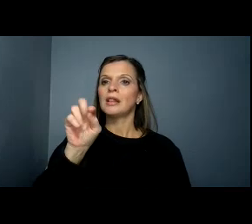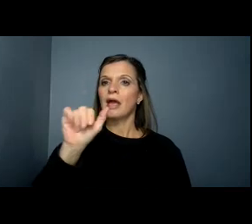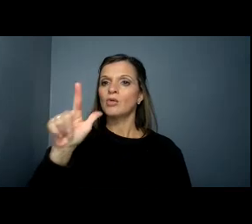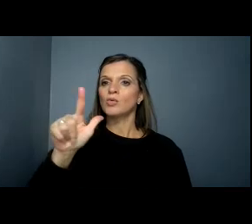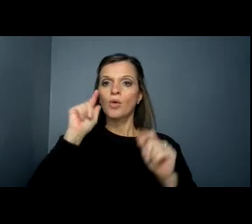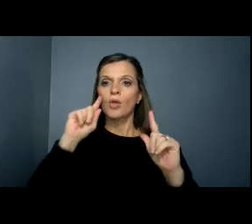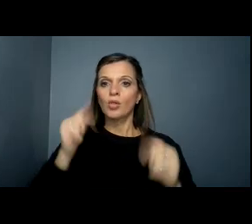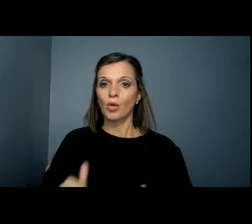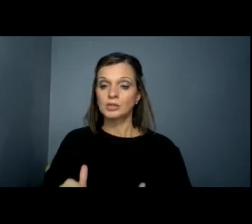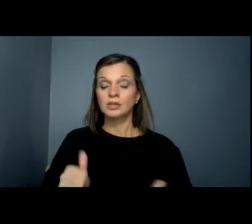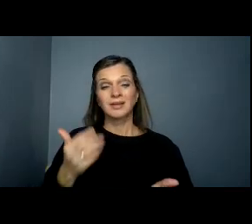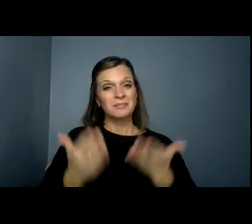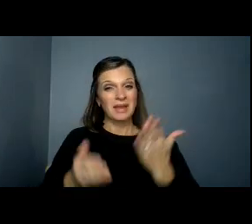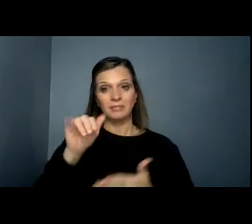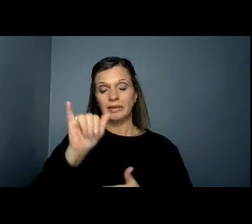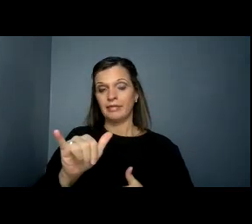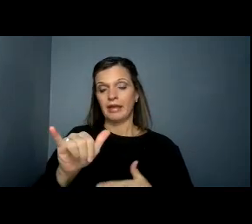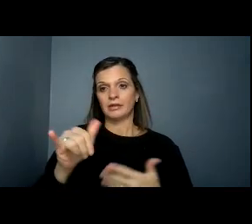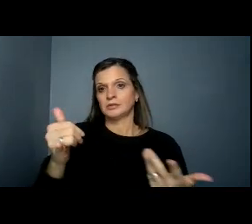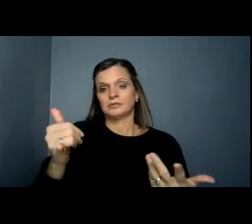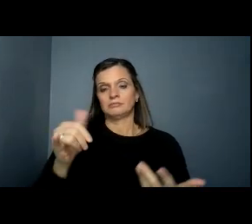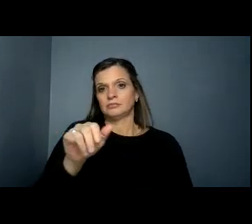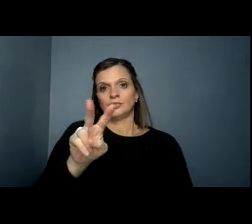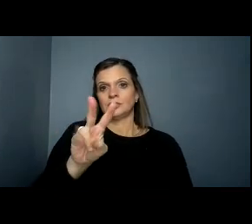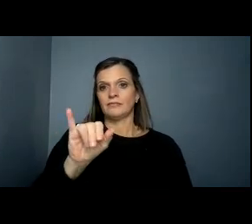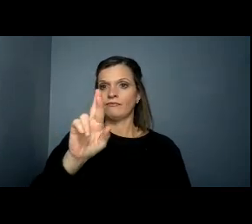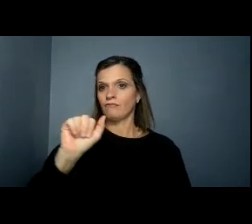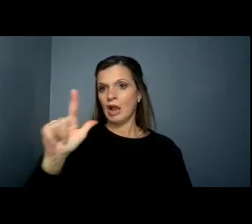they may not ever be fixed. So that's why our job is to get them to a.